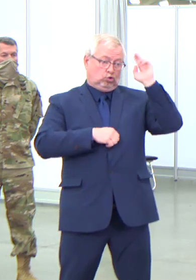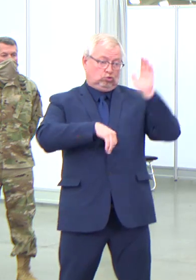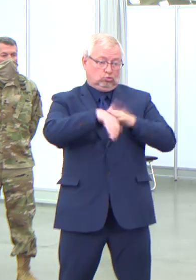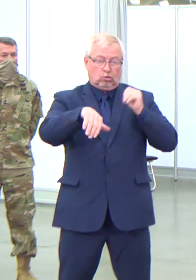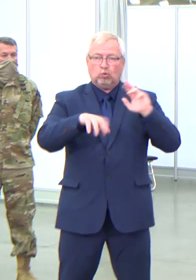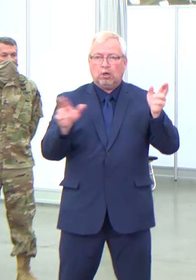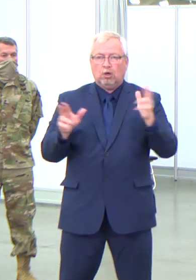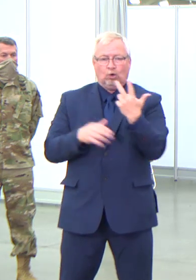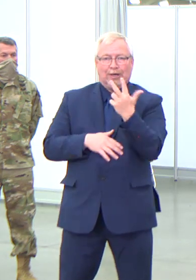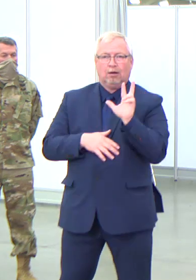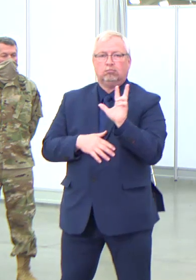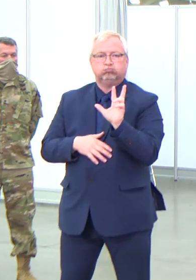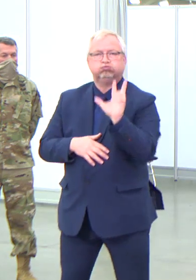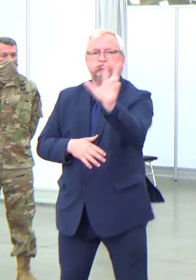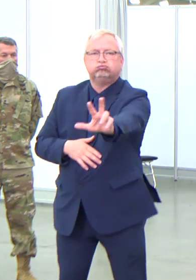make sure that